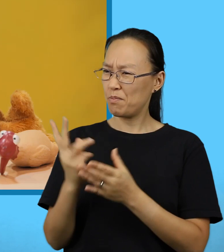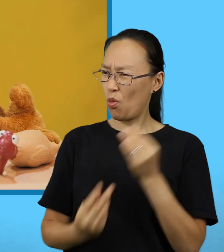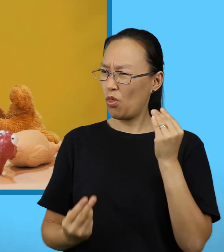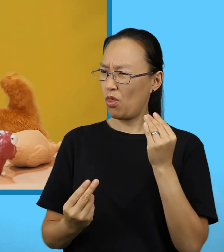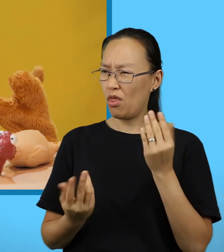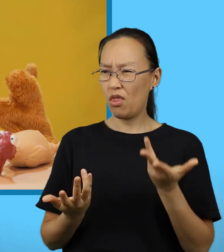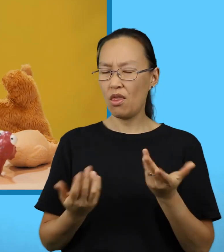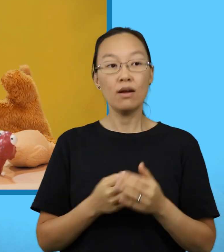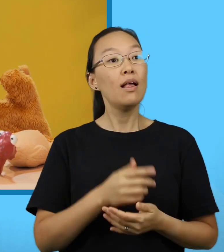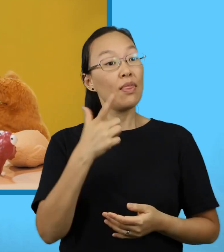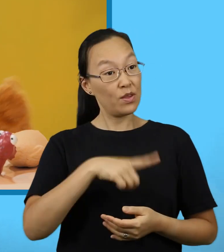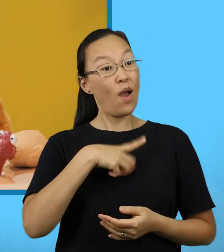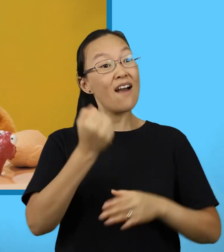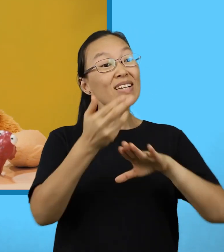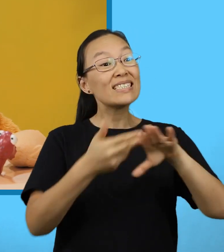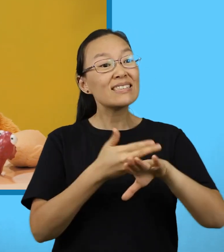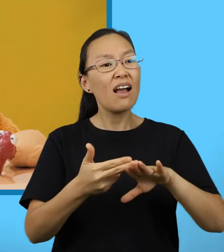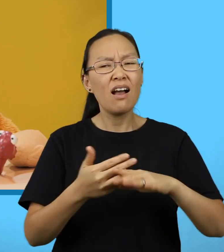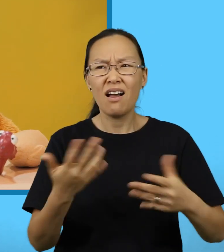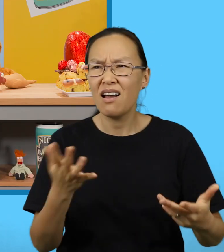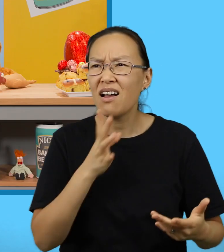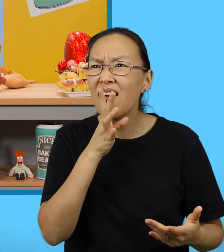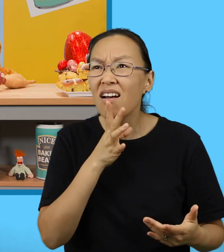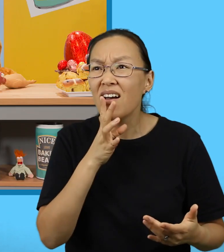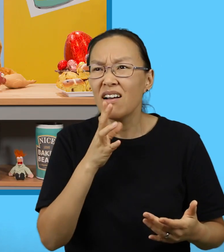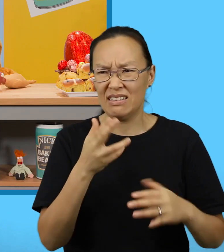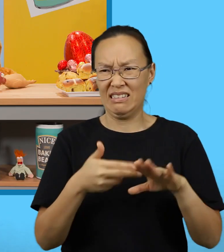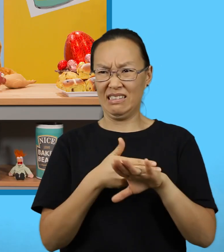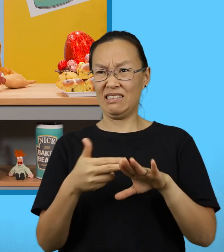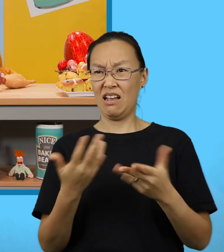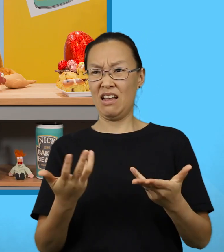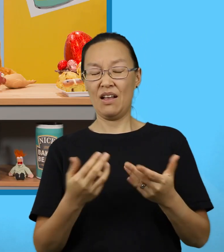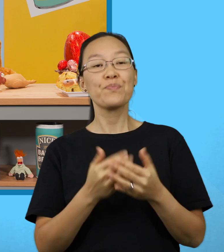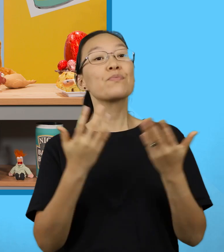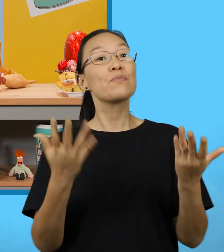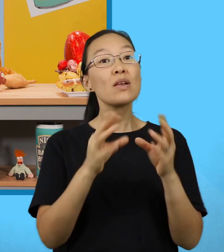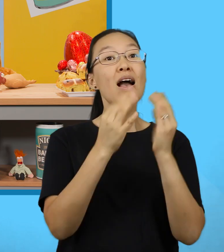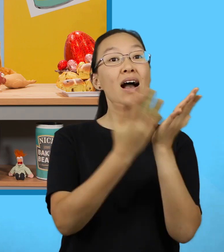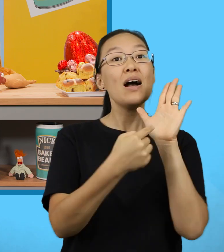Huh? Easter? What's Easter got to do with it? Well, the Bible says that what Jesus did at Easter